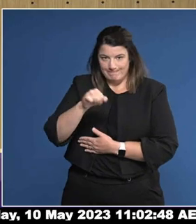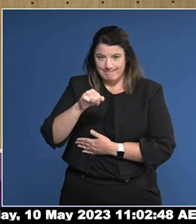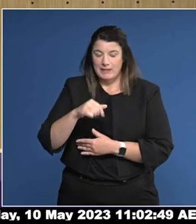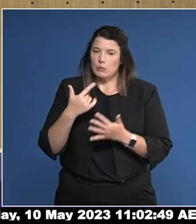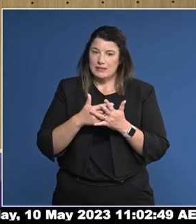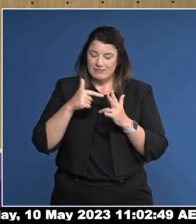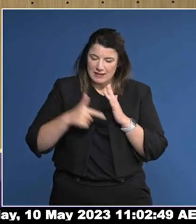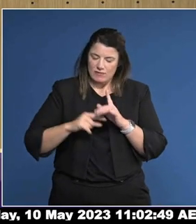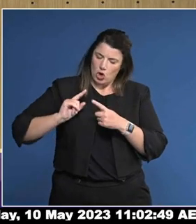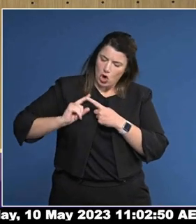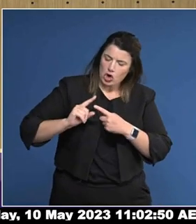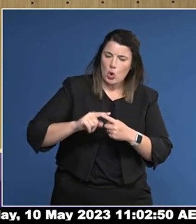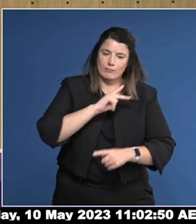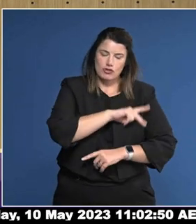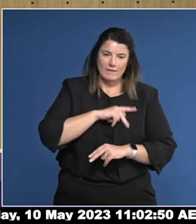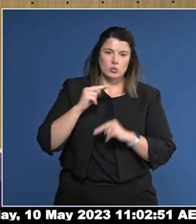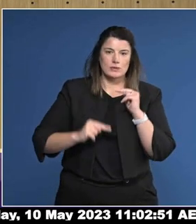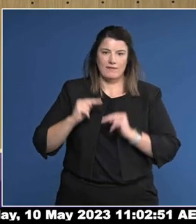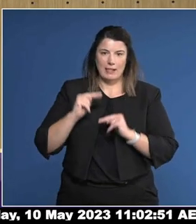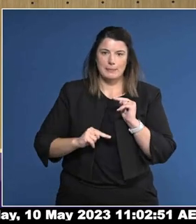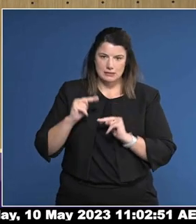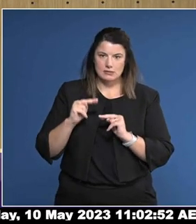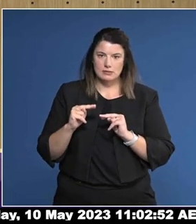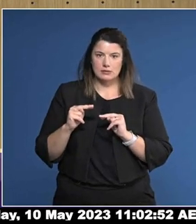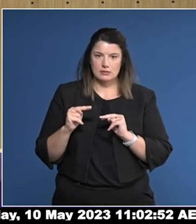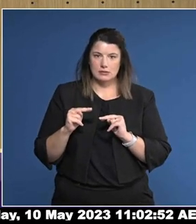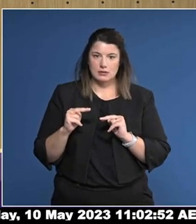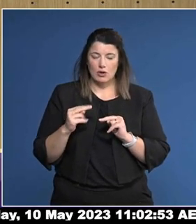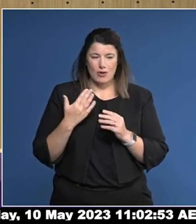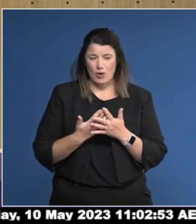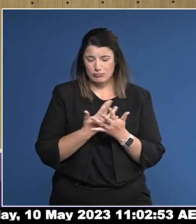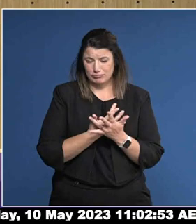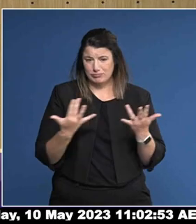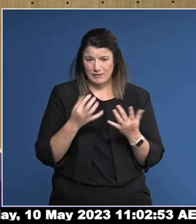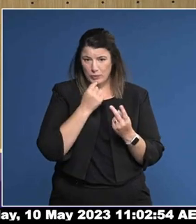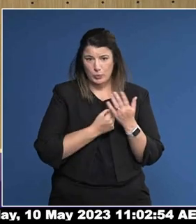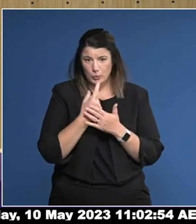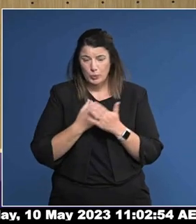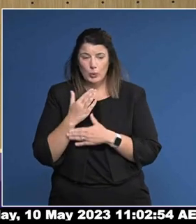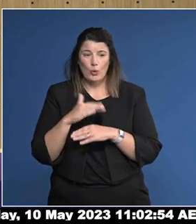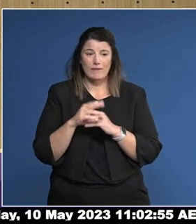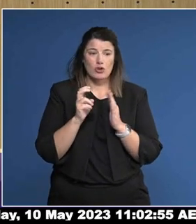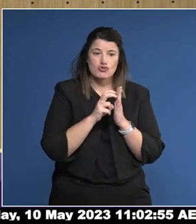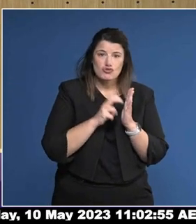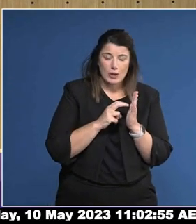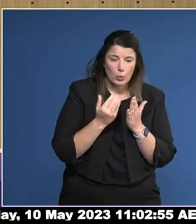professional development on a number of matters around record keeping and of writing